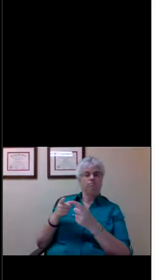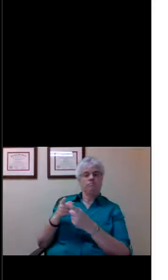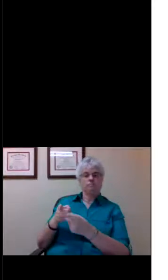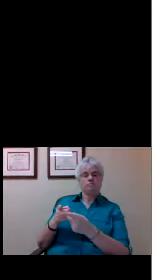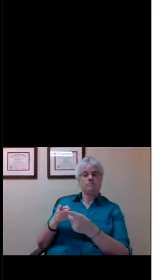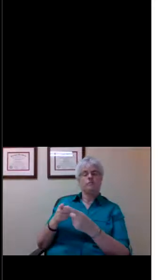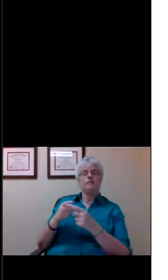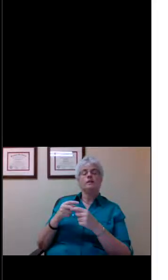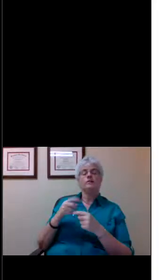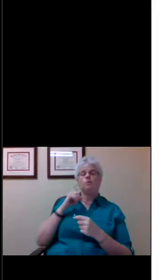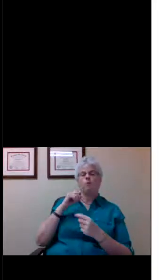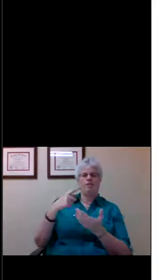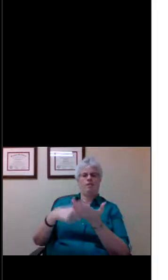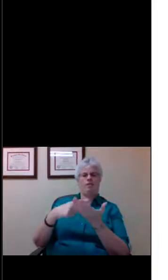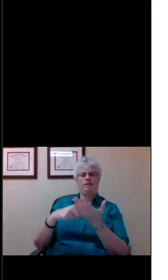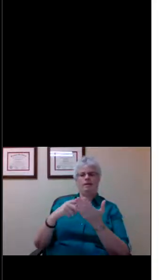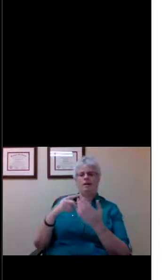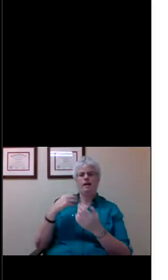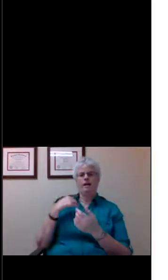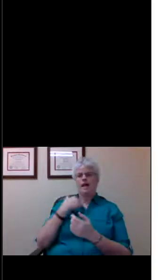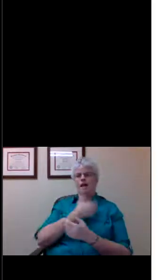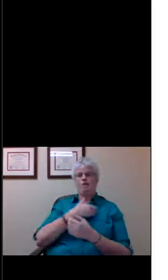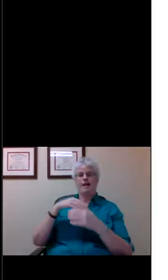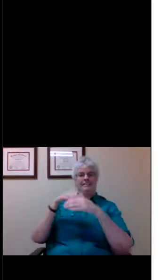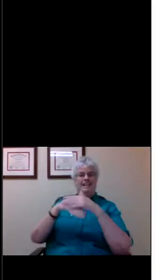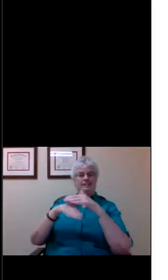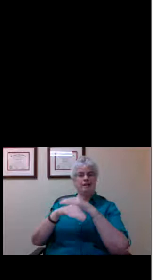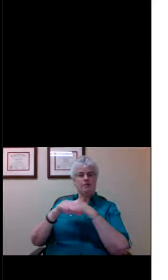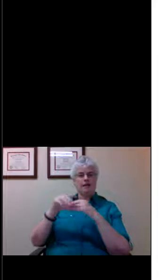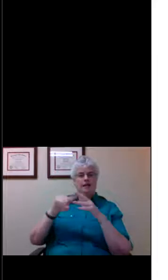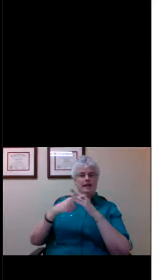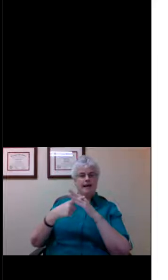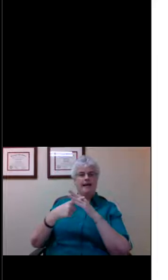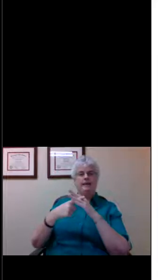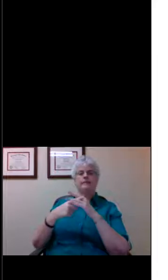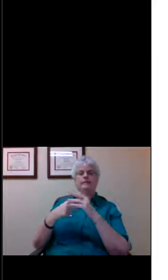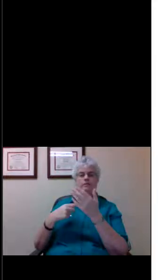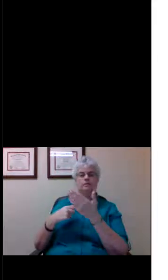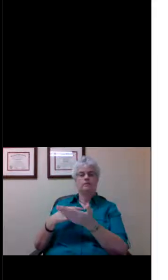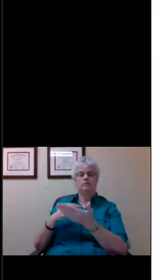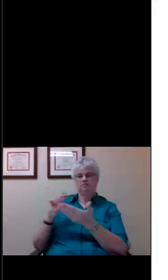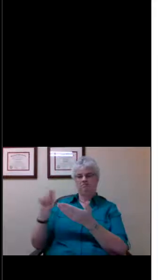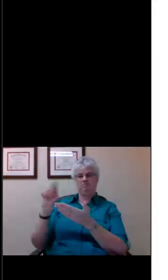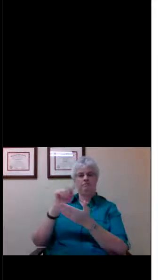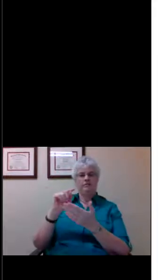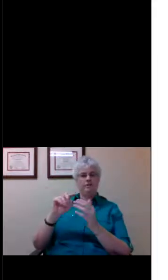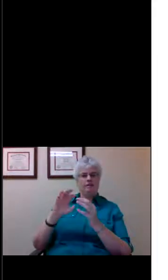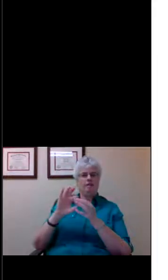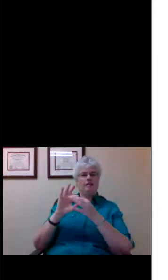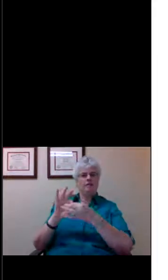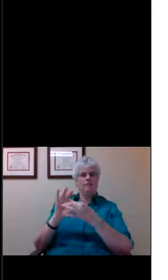Hard-of-Hearing survivors. And we will talk about our accessibility initiative